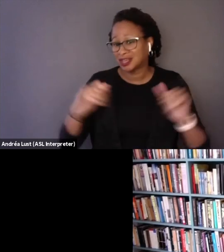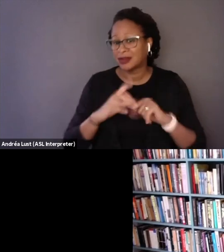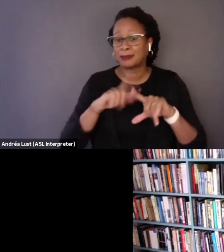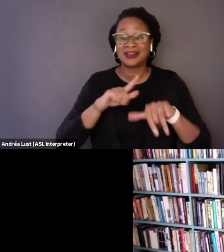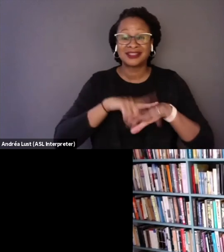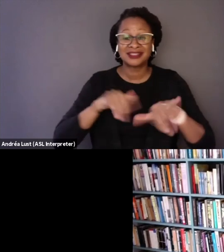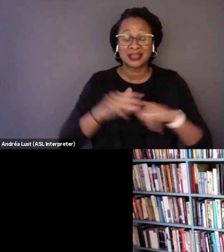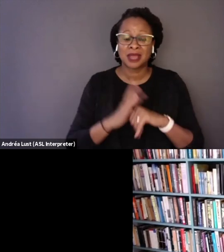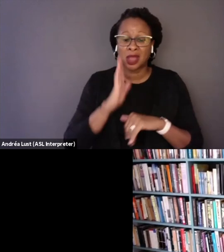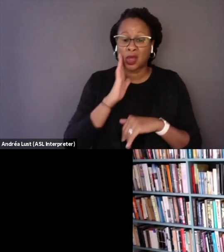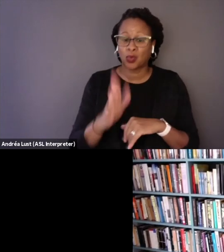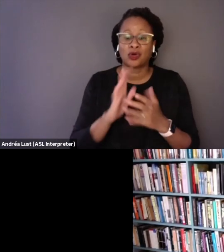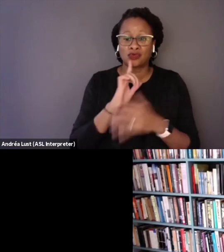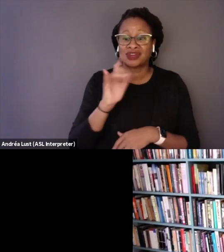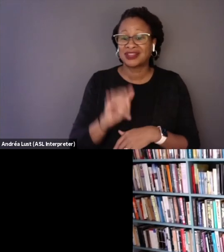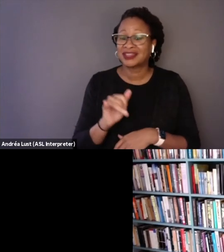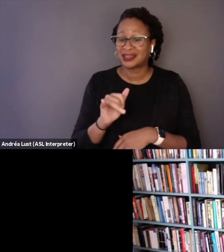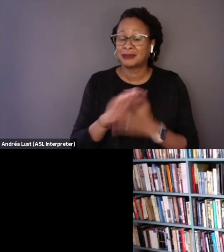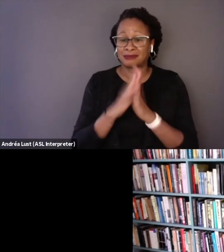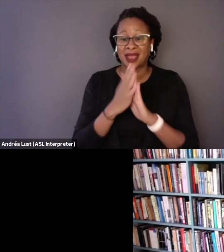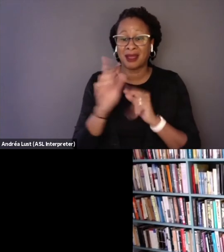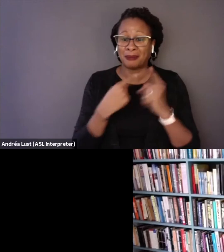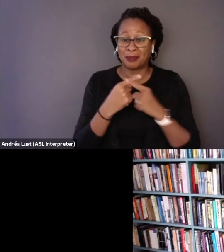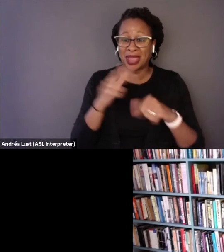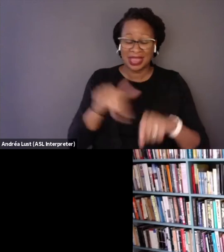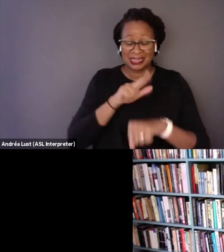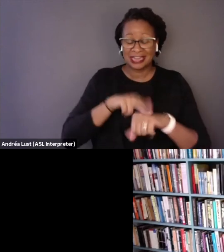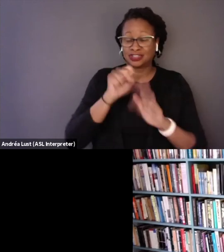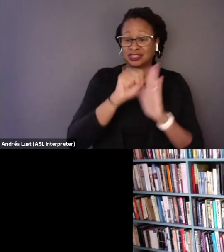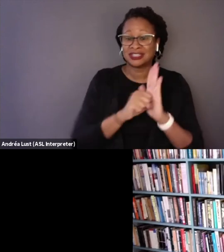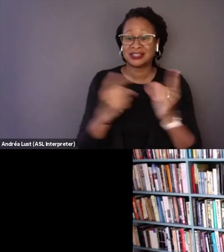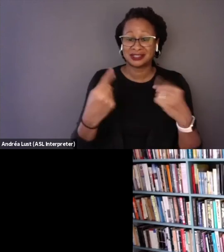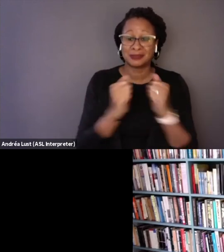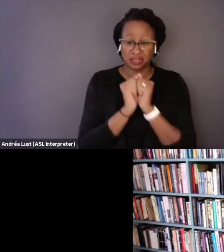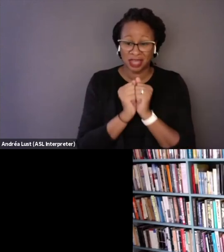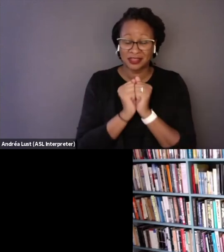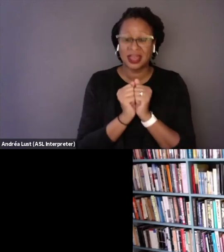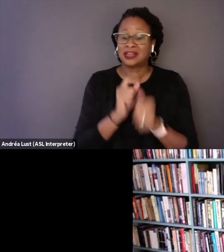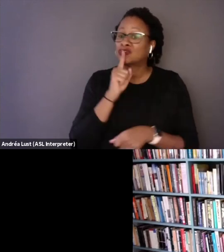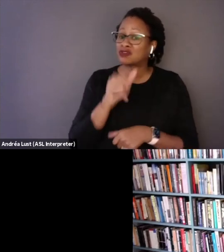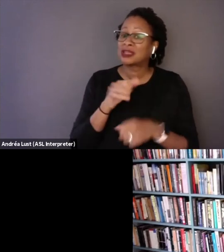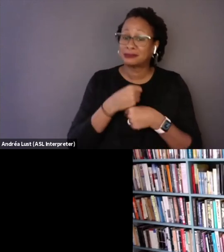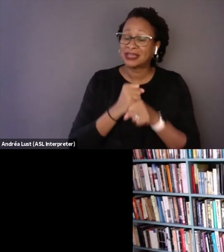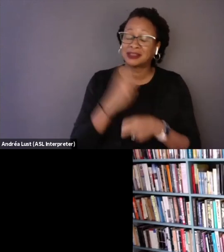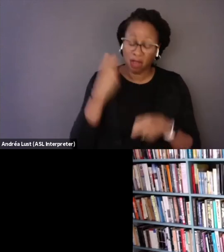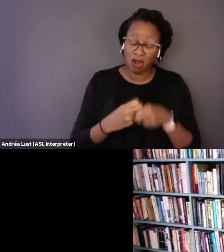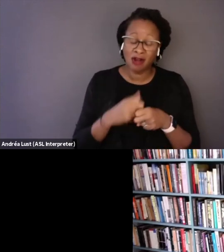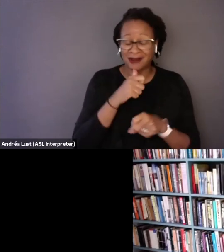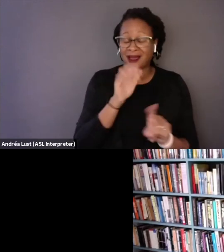it's going to really be about nation states coming together to make some of the hard and very unpopular choices